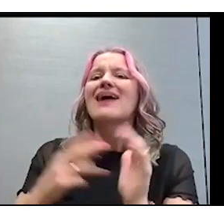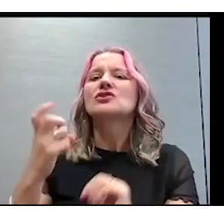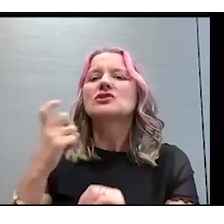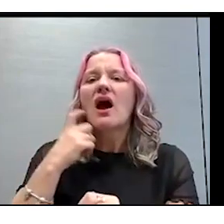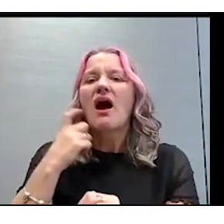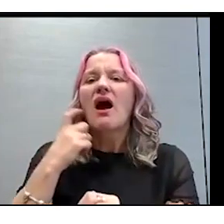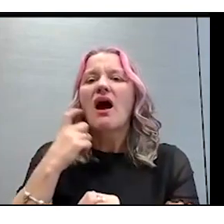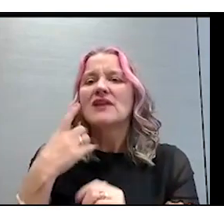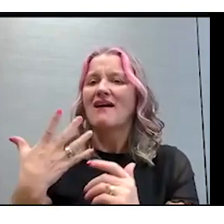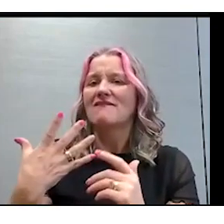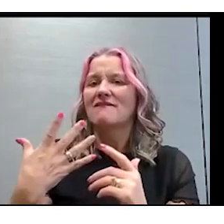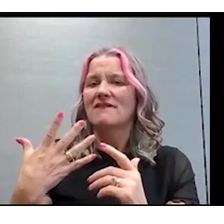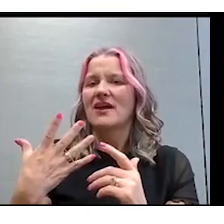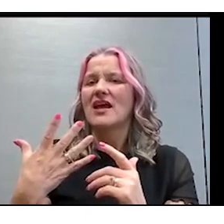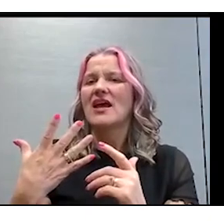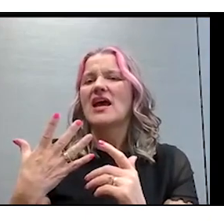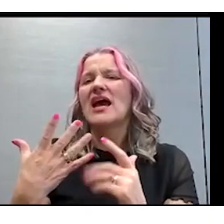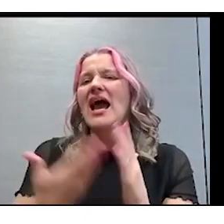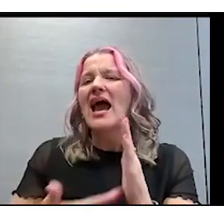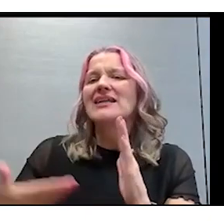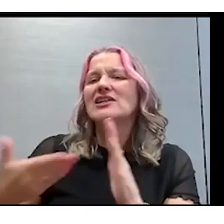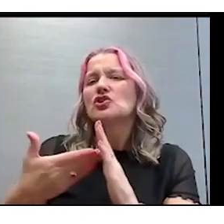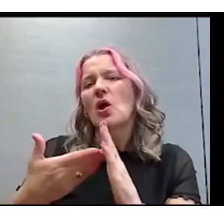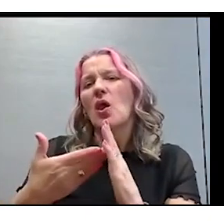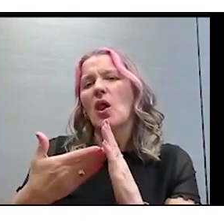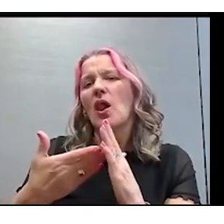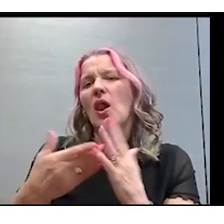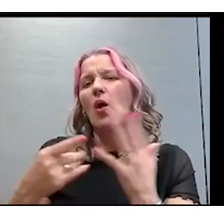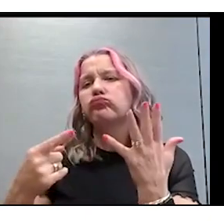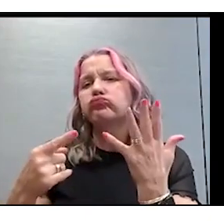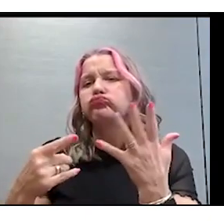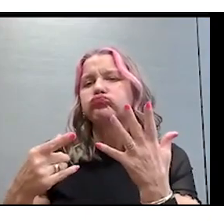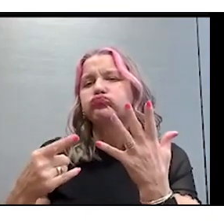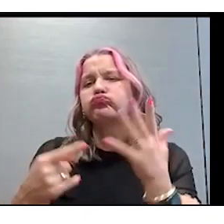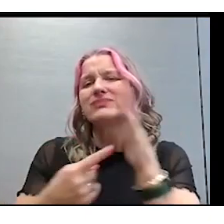principle which is called inclusiveness. This means that we want to build things that are